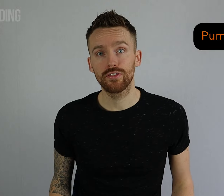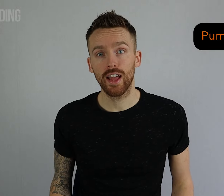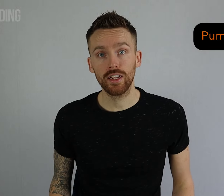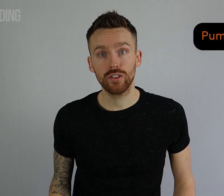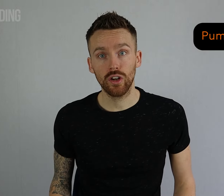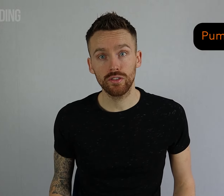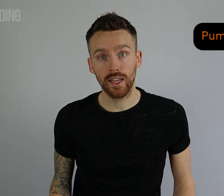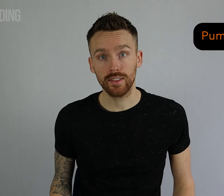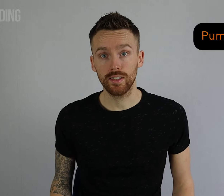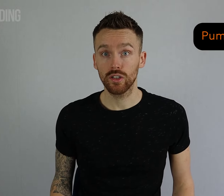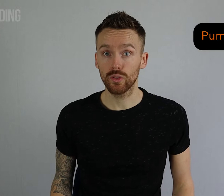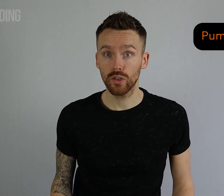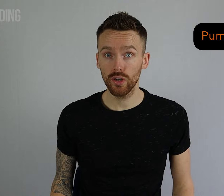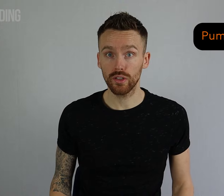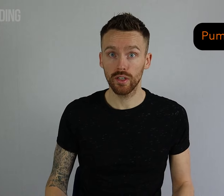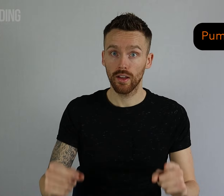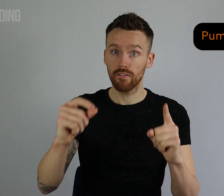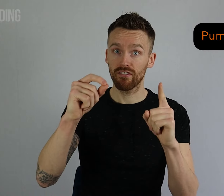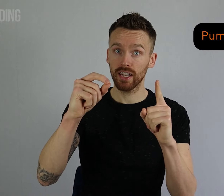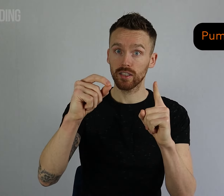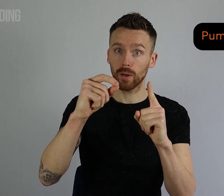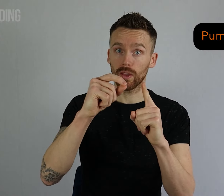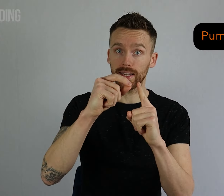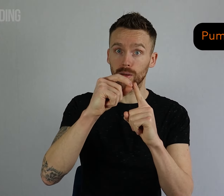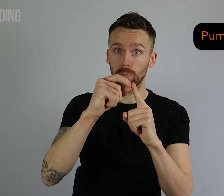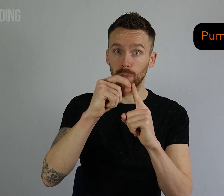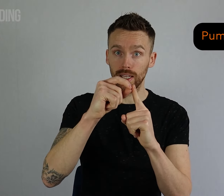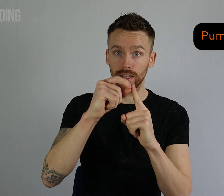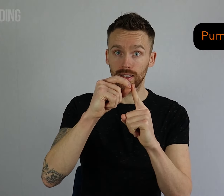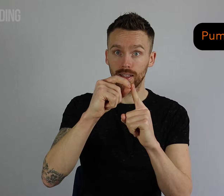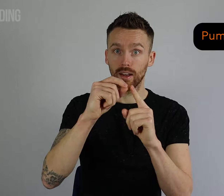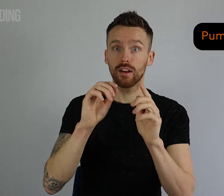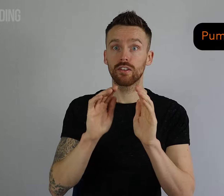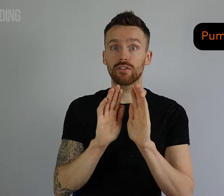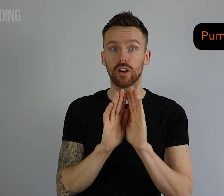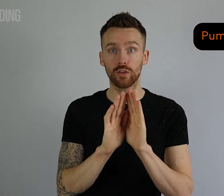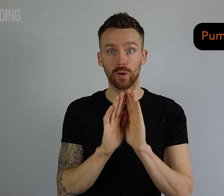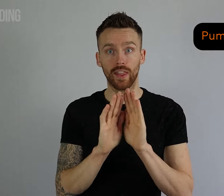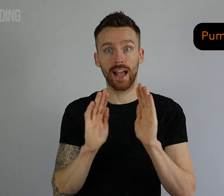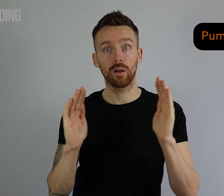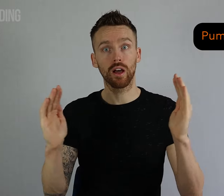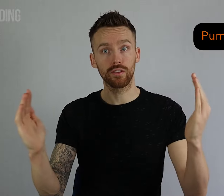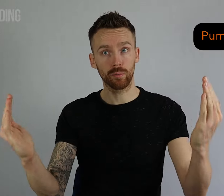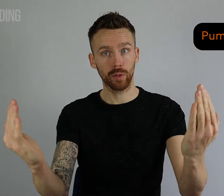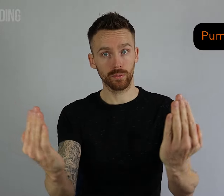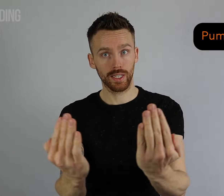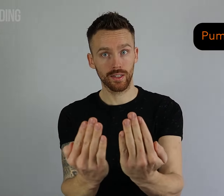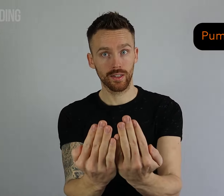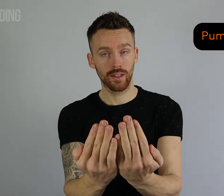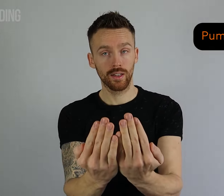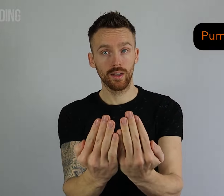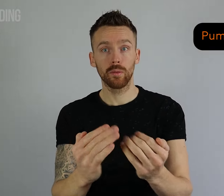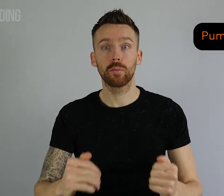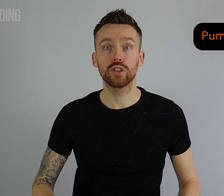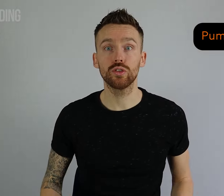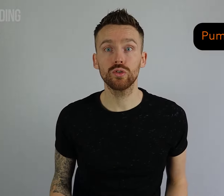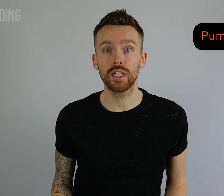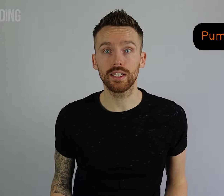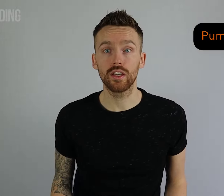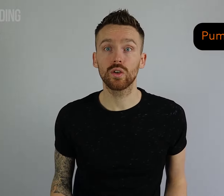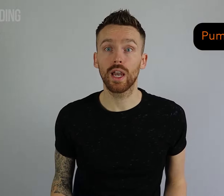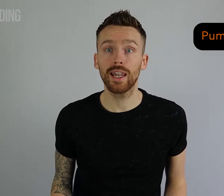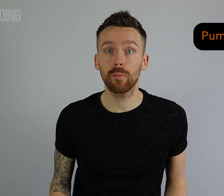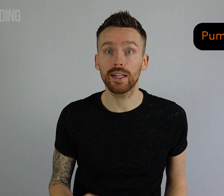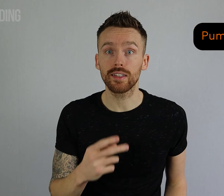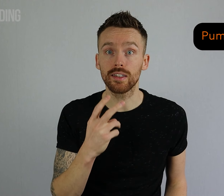For extra context, you could fingerspell the letter P followed by the outline of a pumpkin, but usually your lip pattern, pumpkin.